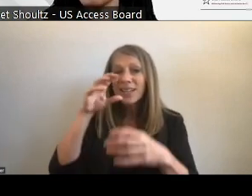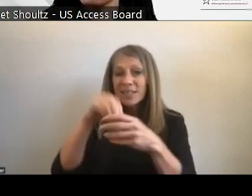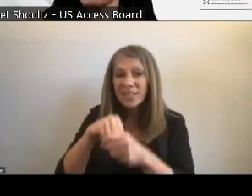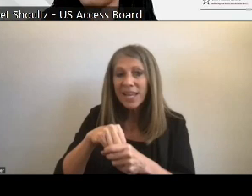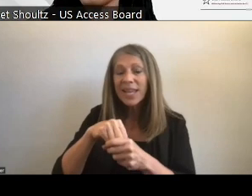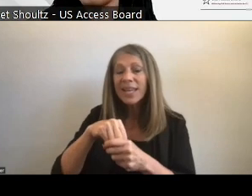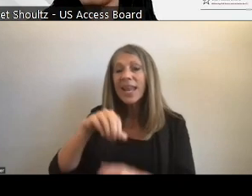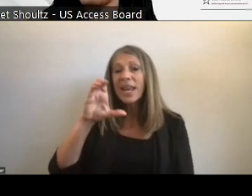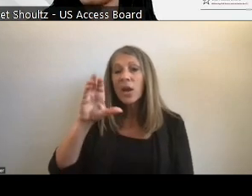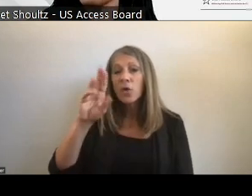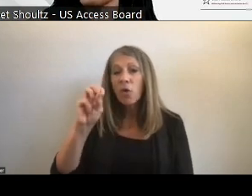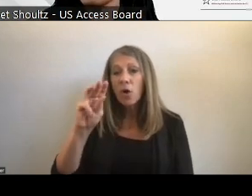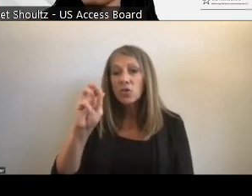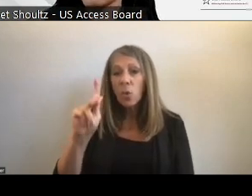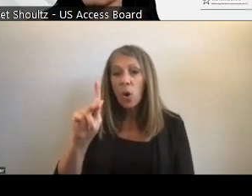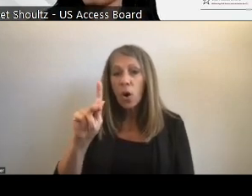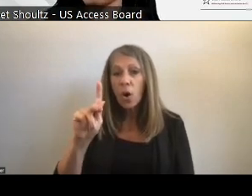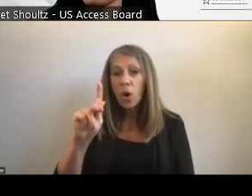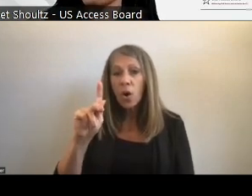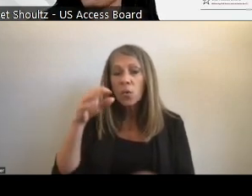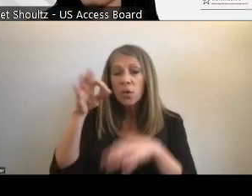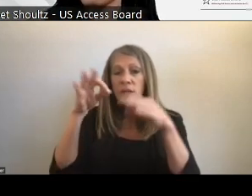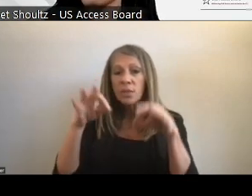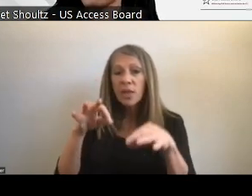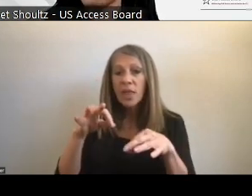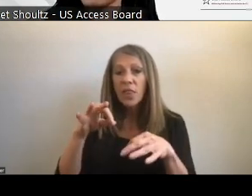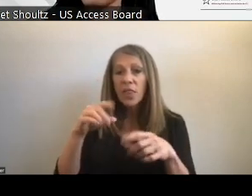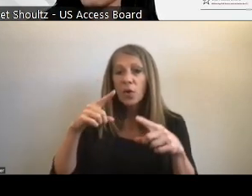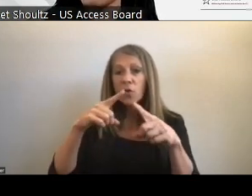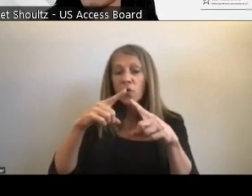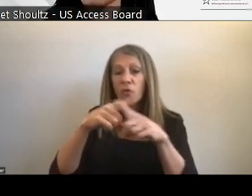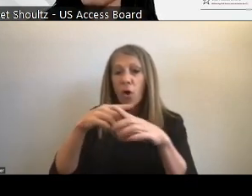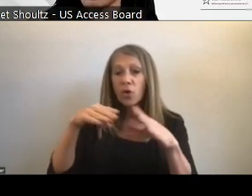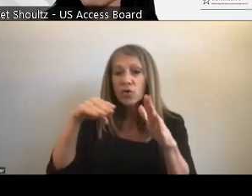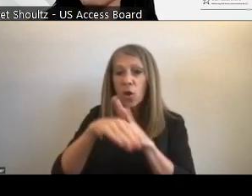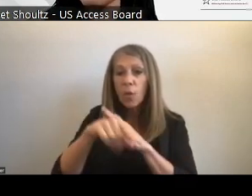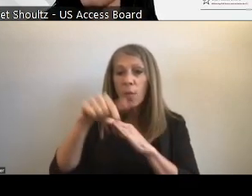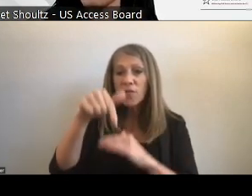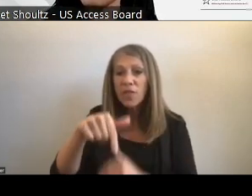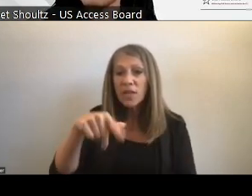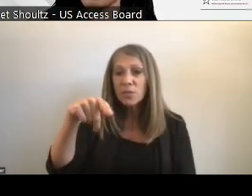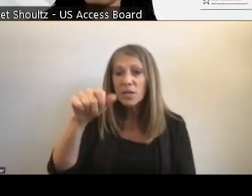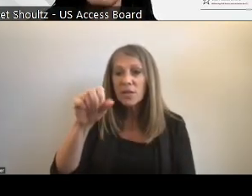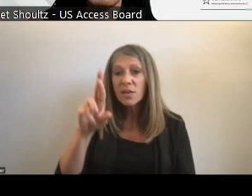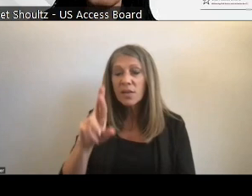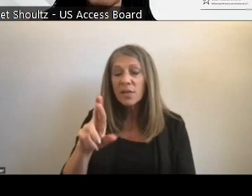a Crosswalk, we're specifying that the cross slope of this pedestrian access route that's not within